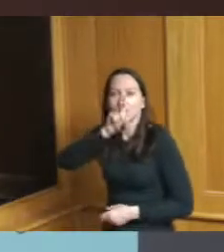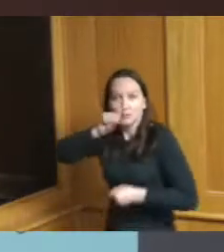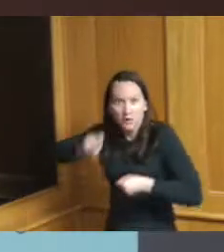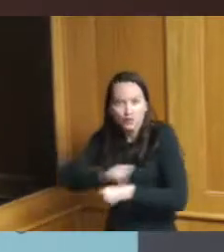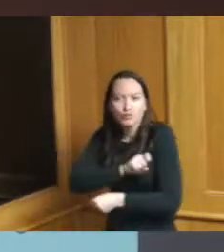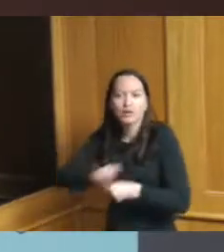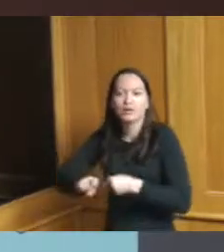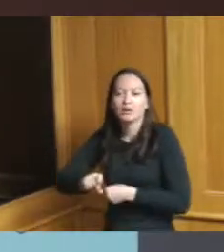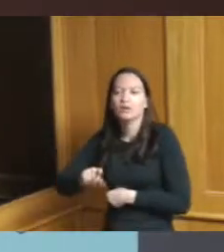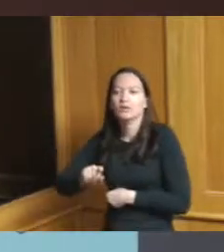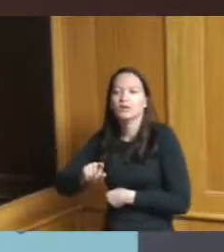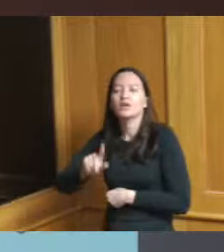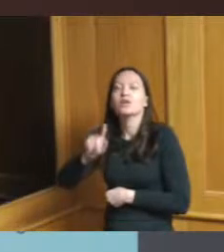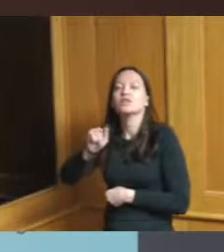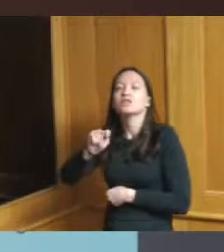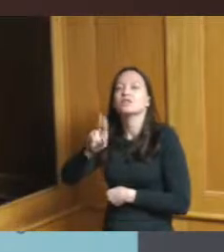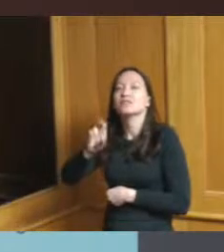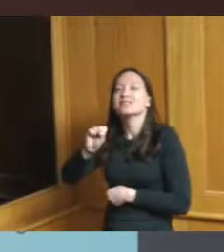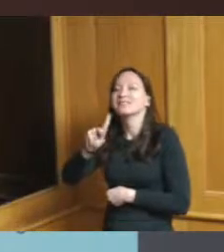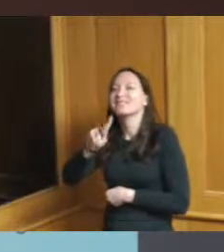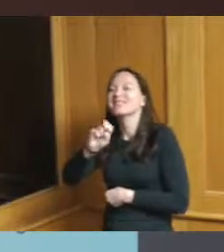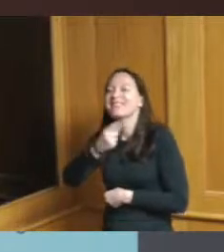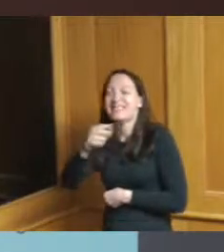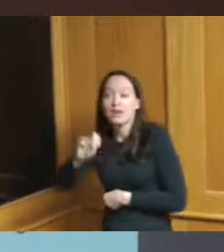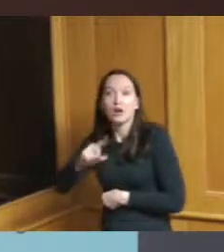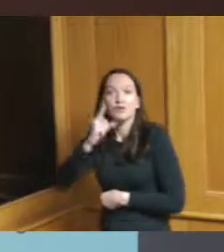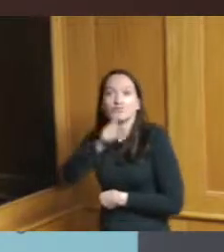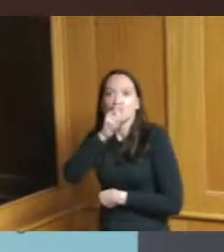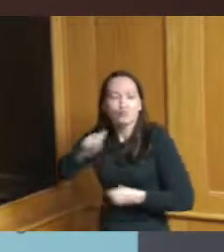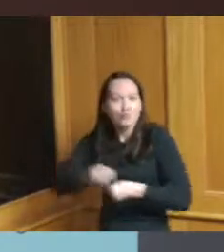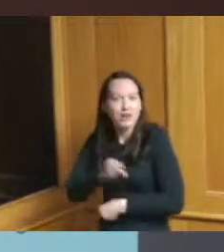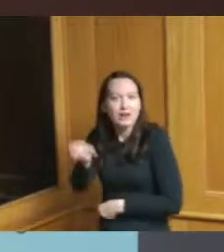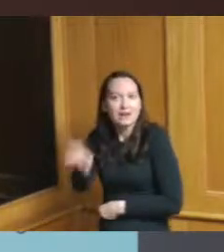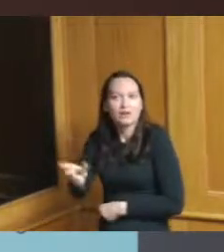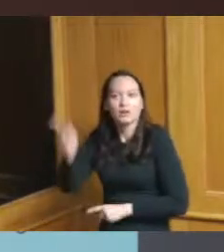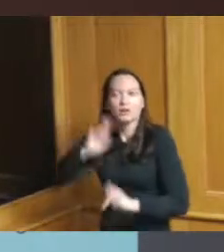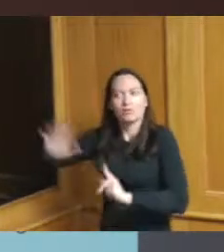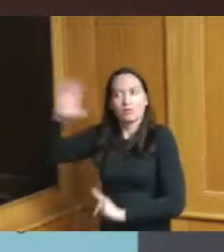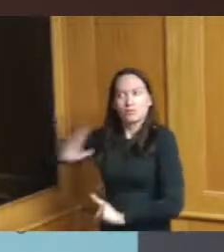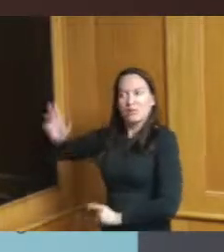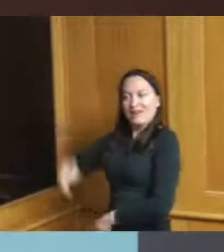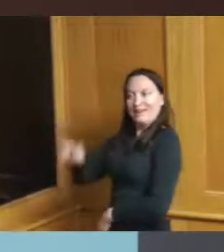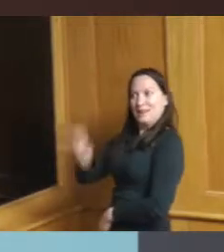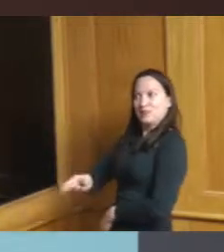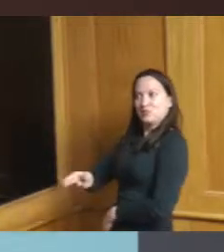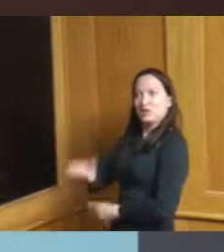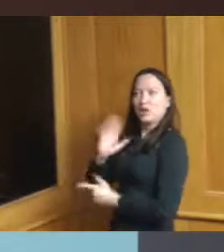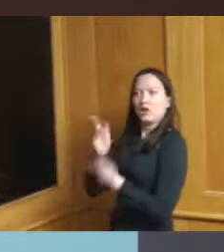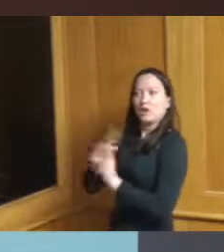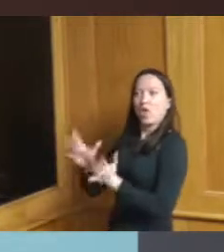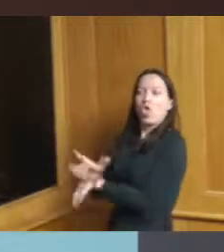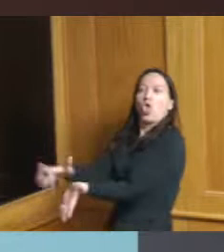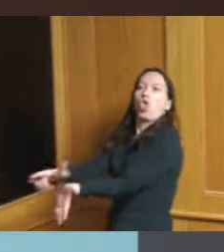of the challenges that African-Americans or people of color have faced in the medical field